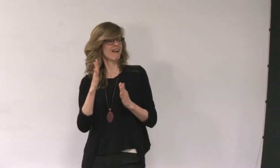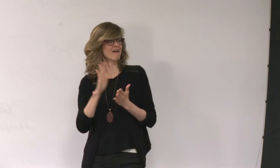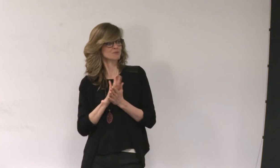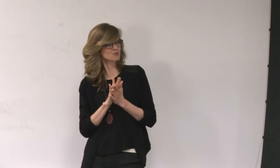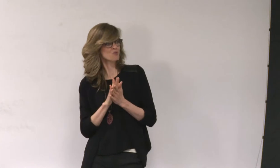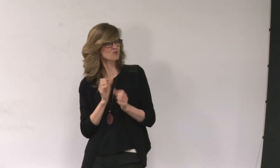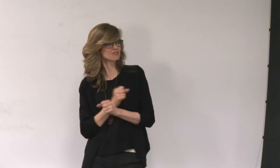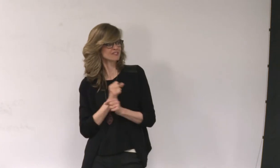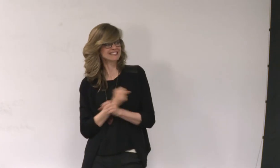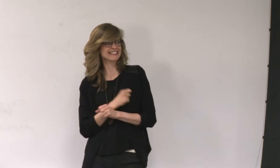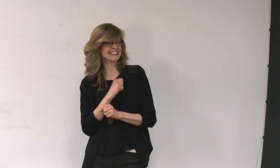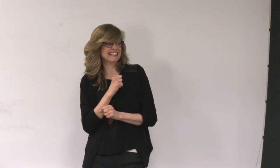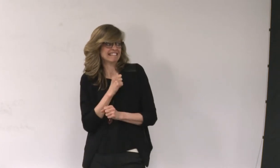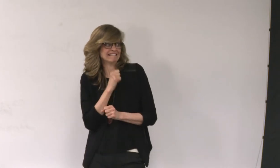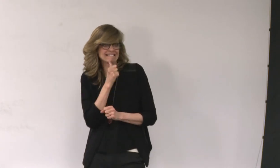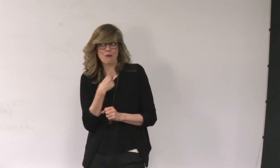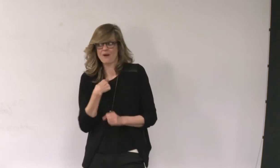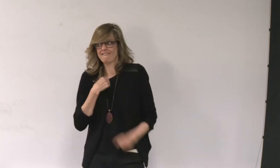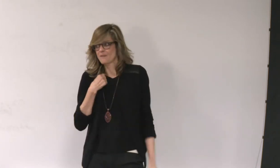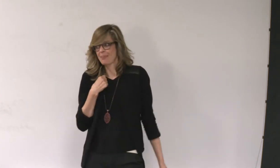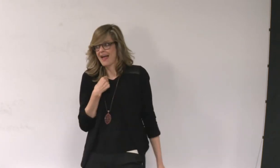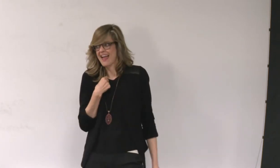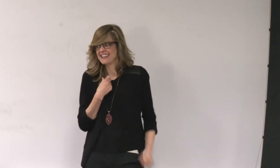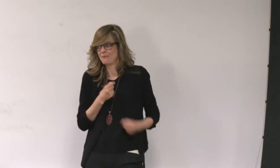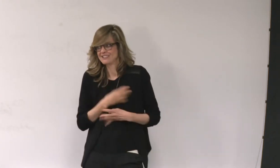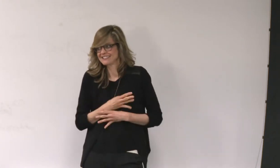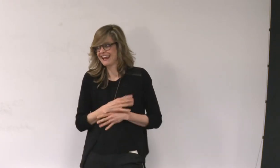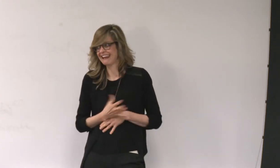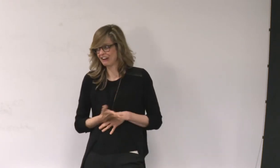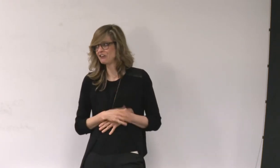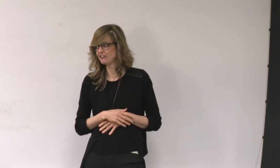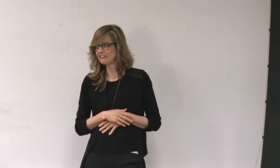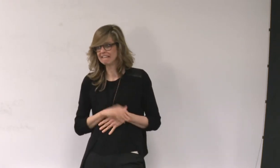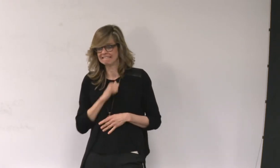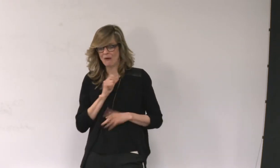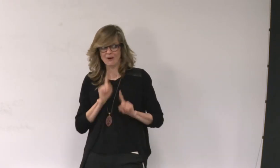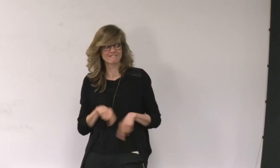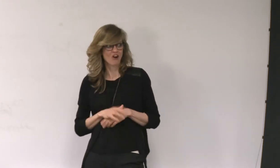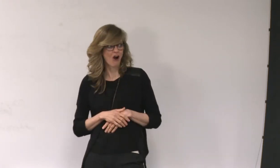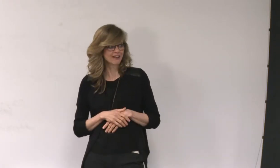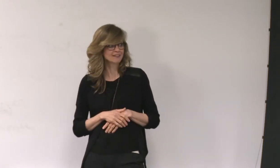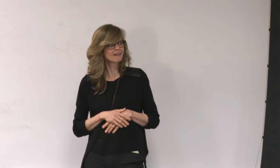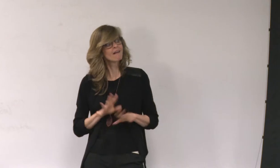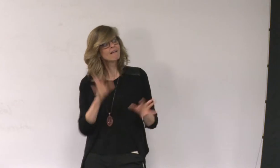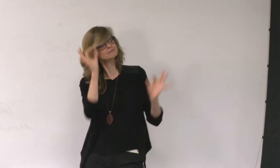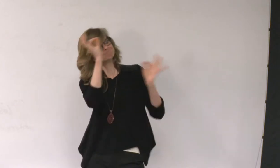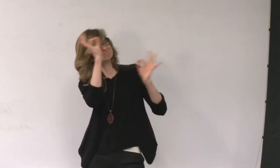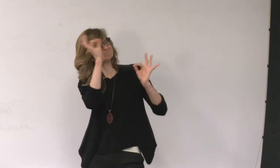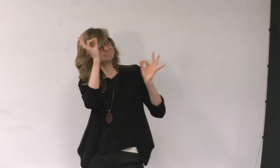THE TOP SCHOOLS FOR STATISTICS, I MAY NOT EVEN HAVE APPLIED. I MAY HAVE PSYCHED MYSELF OUT AND BEEN TOO AFRAID TO TRY.